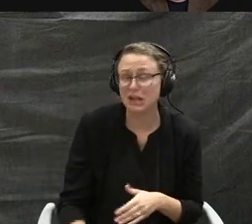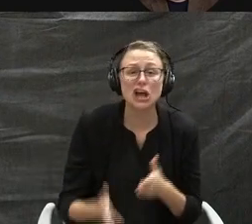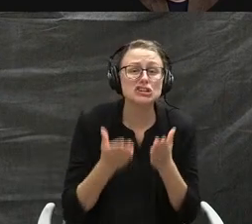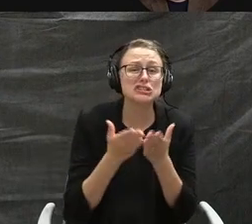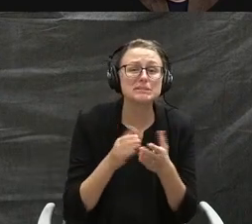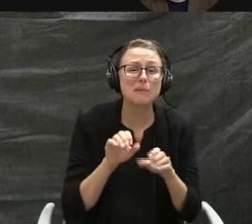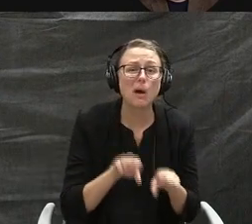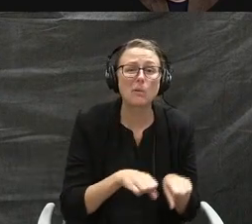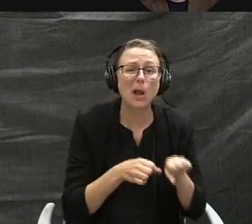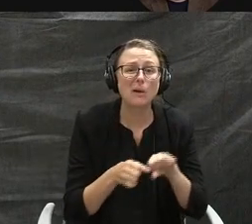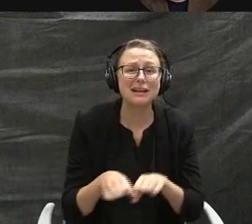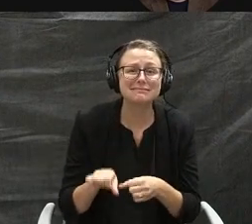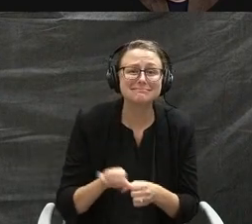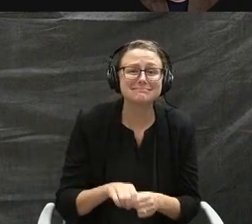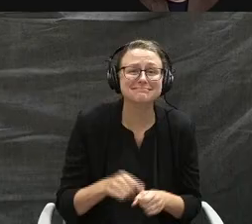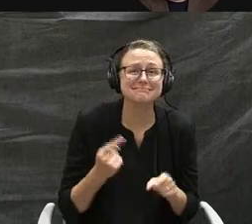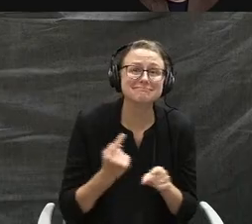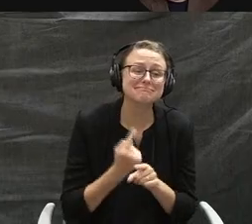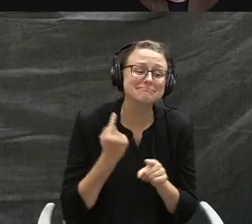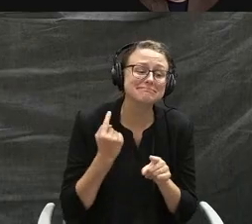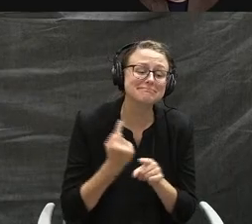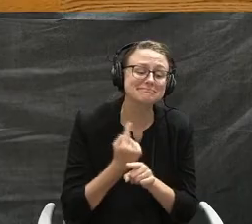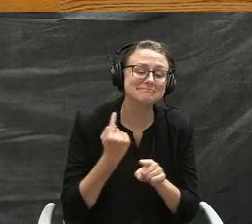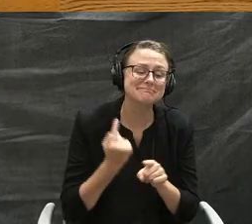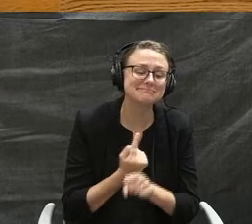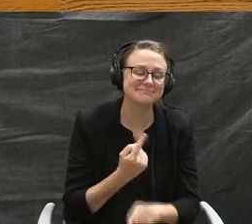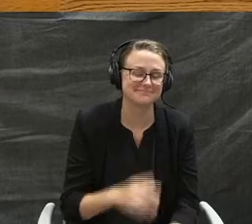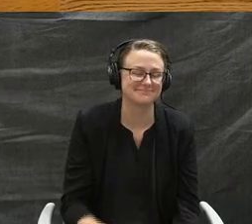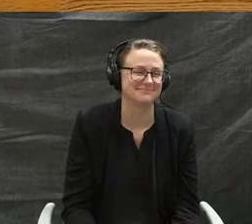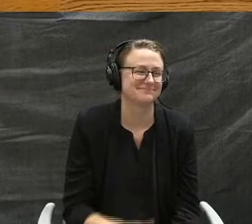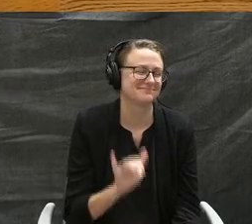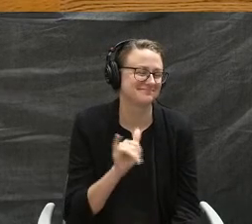Thank you, any other comments or questions.